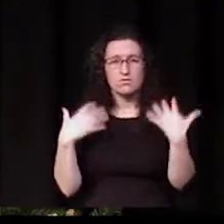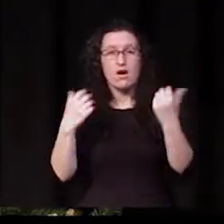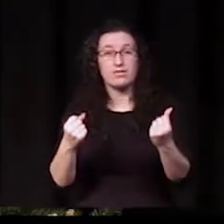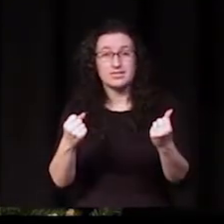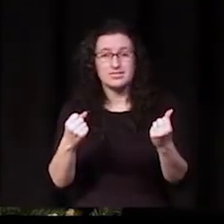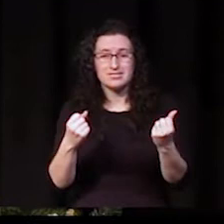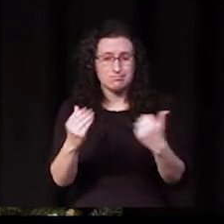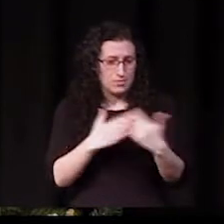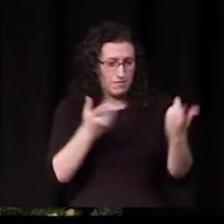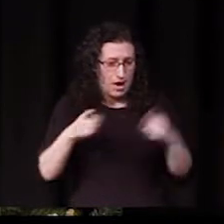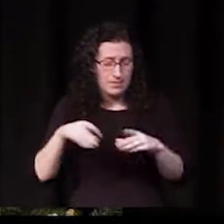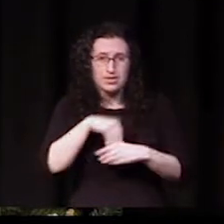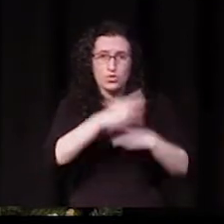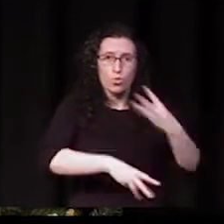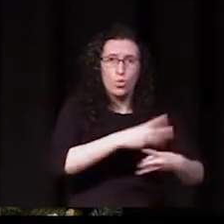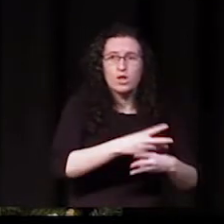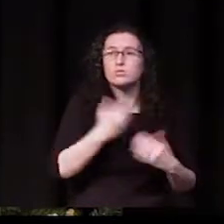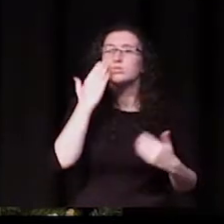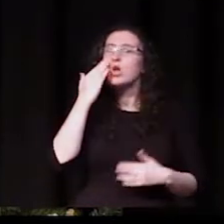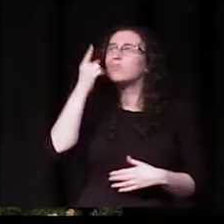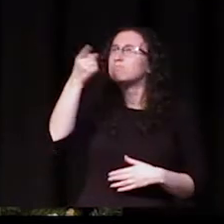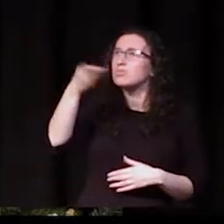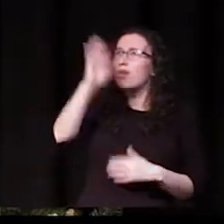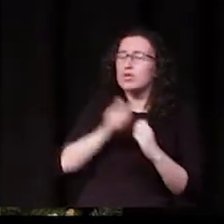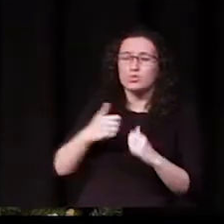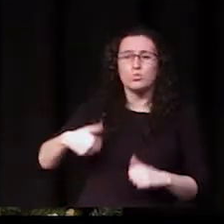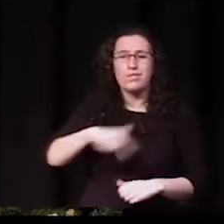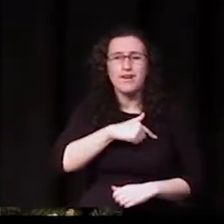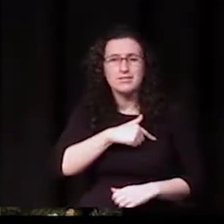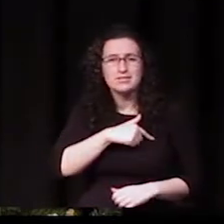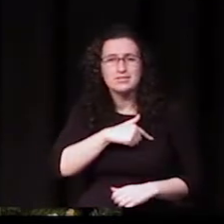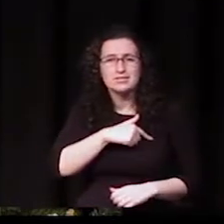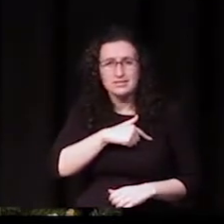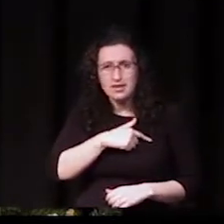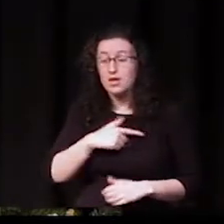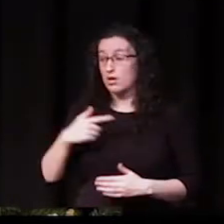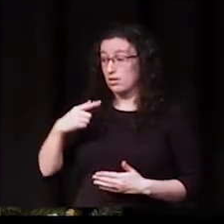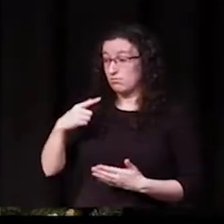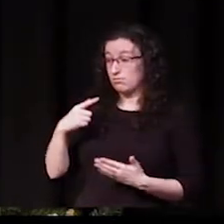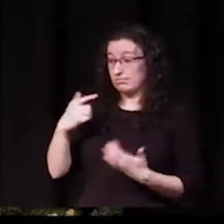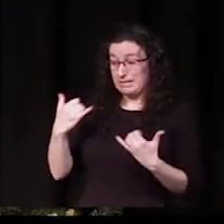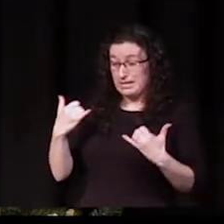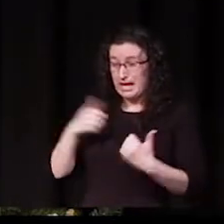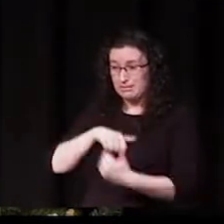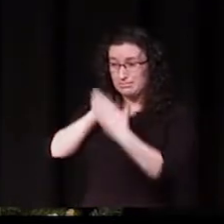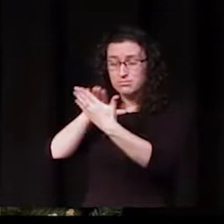God is with us, He's in us, and He's giving us what we need for the day that we have.